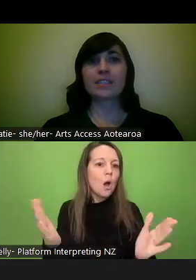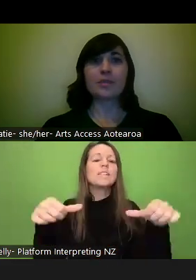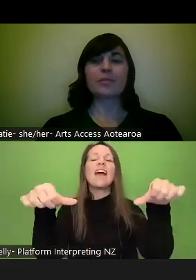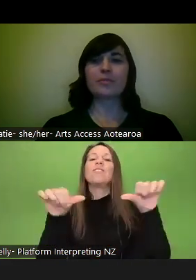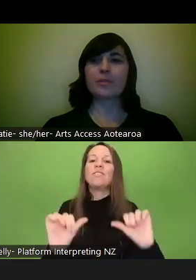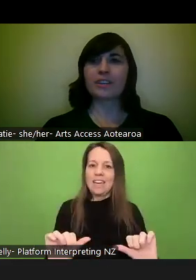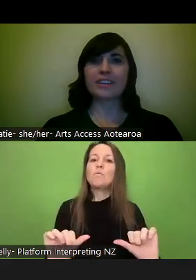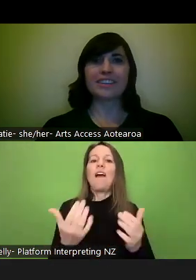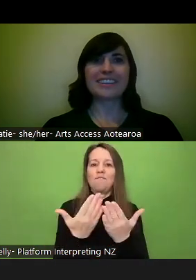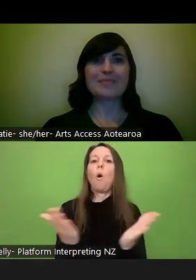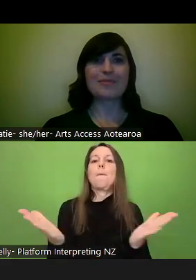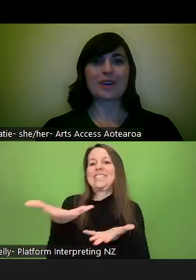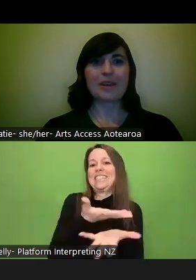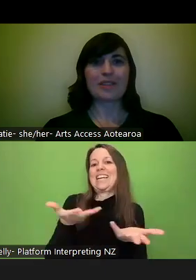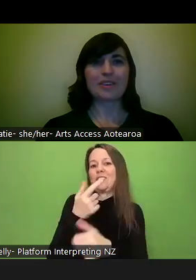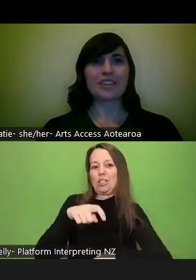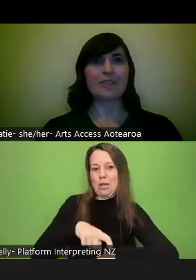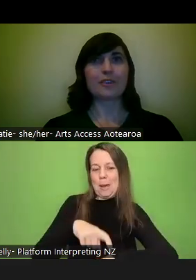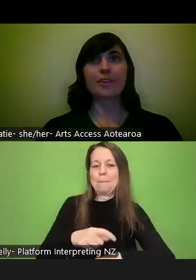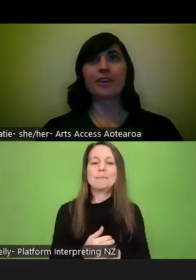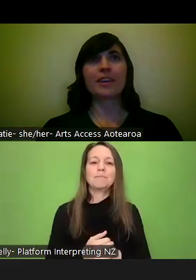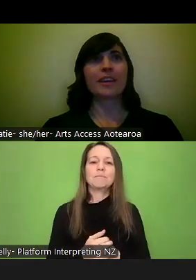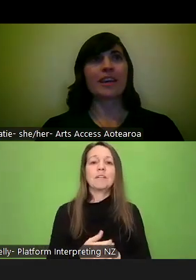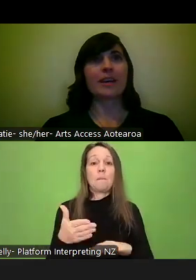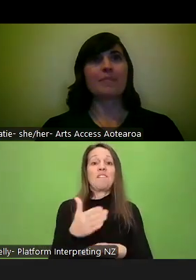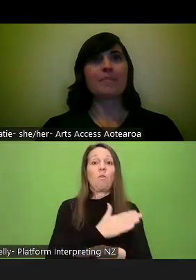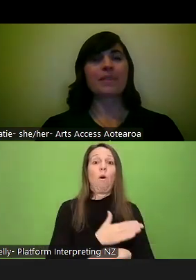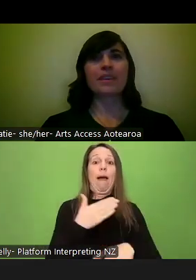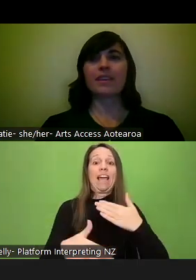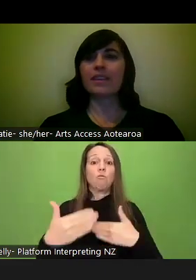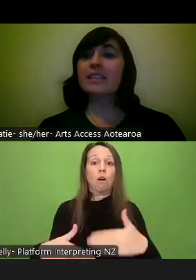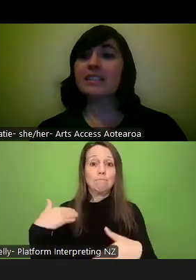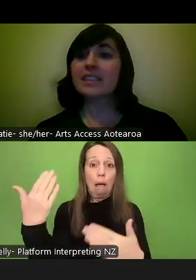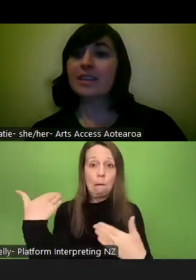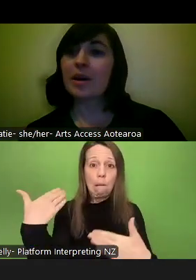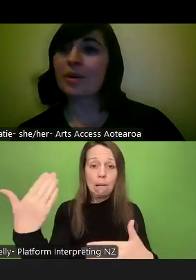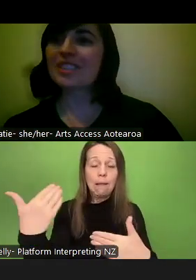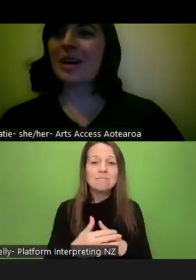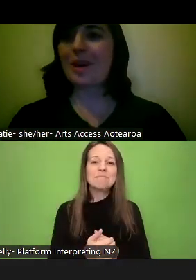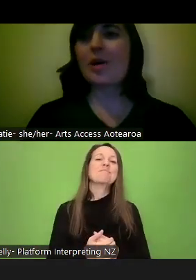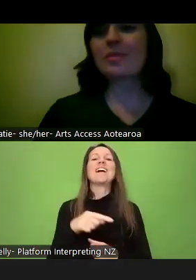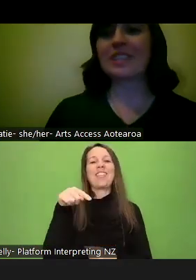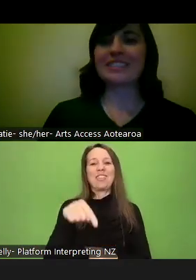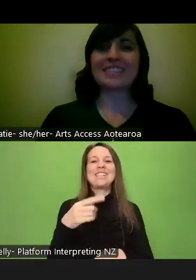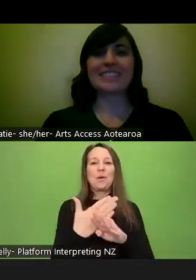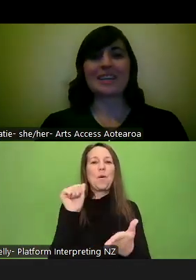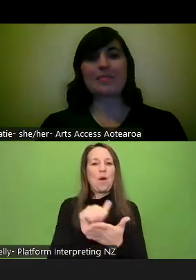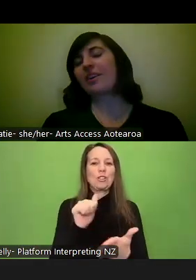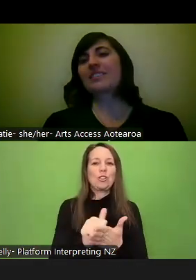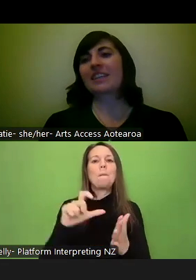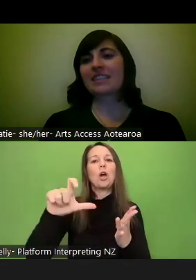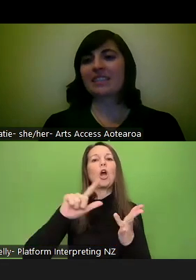So, before, before I blather on any further- This is a workshop co-presented by Arts Access